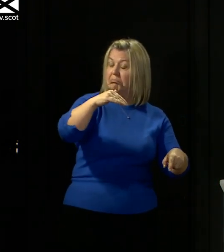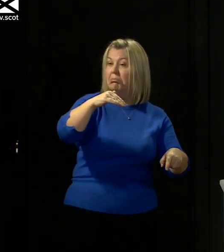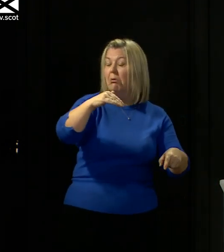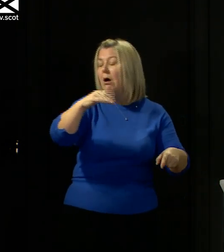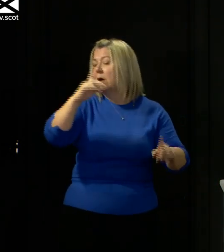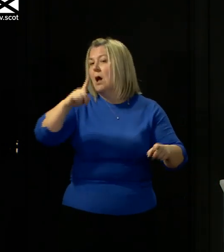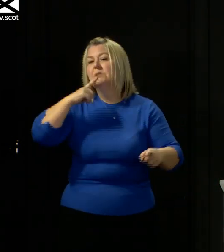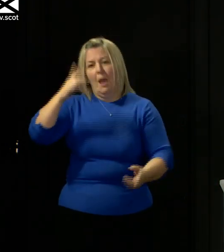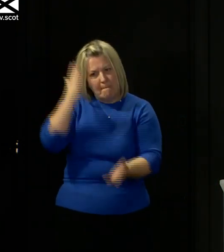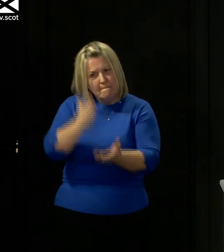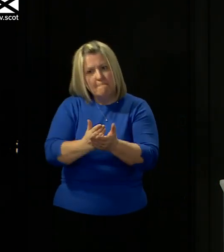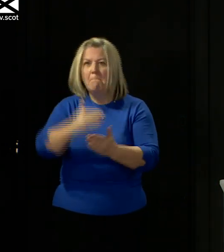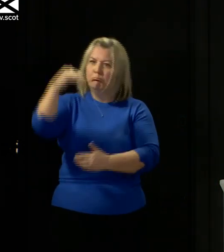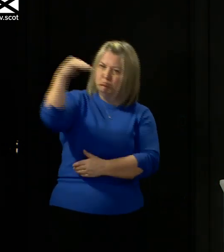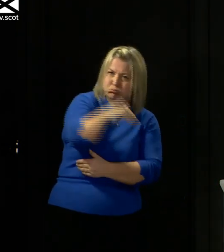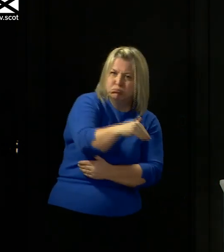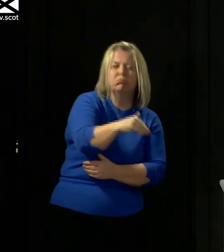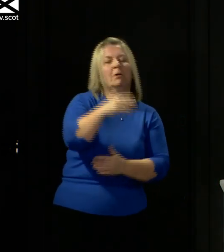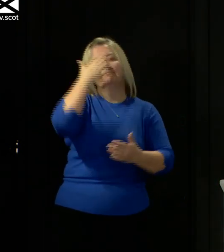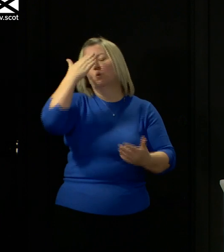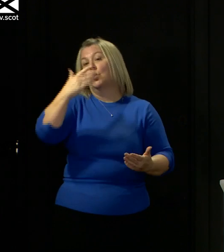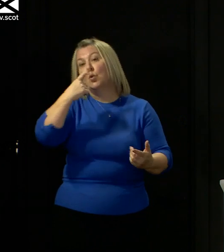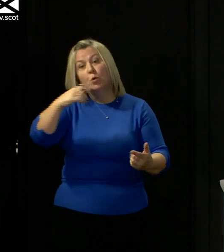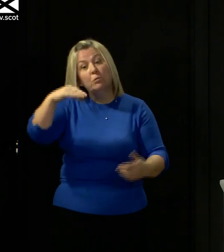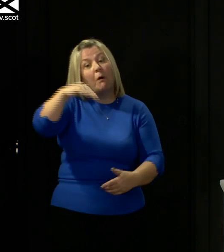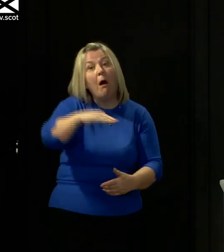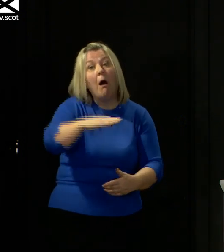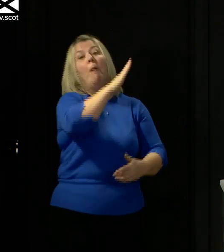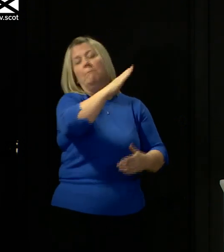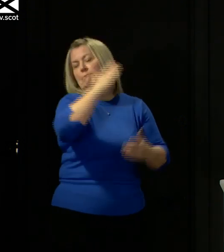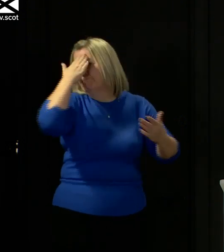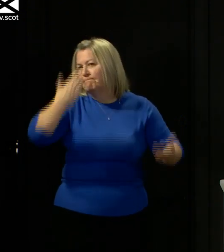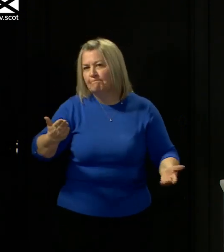likely to continue to fluctuate but the position on ICU is one that we